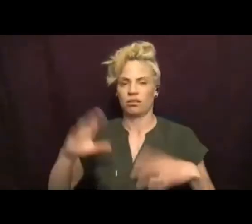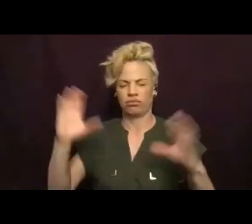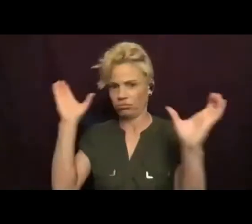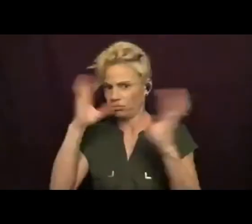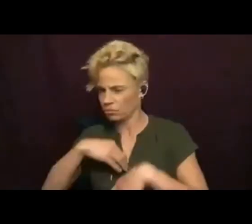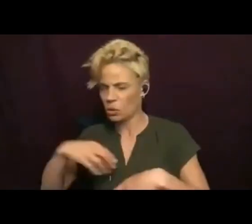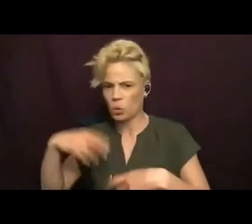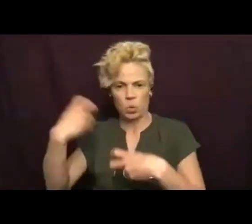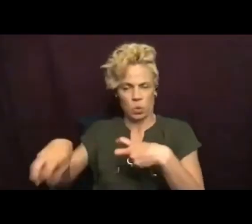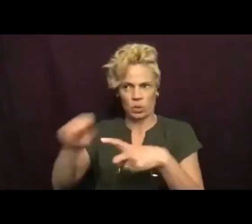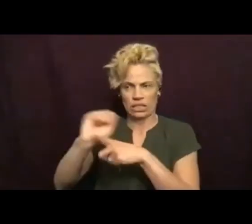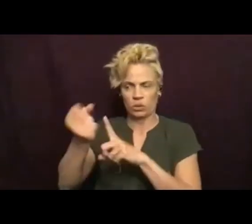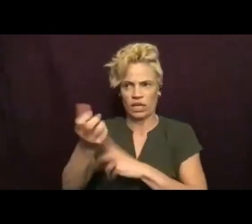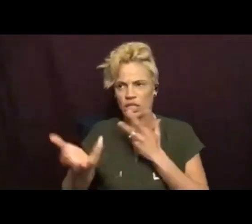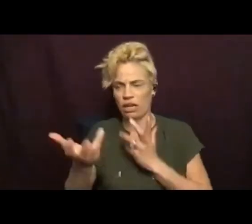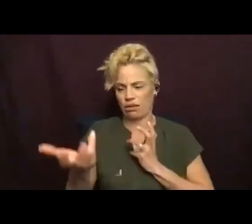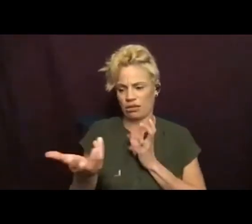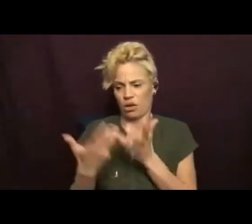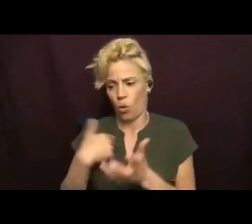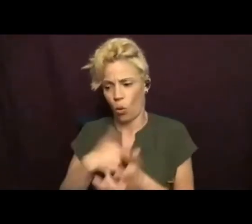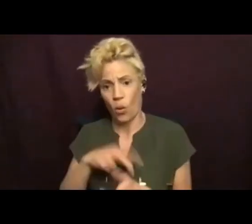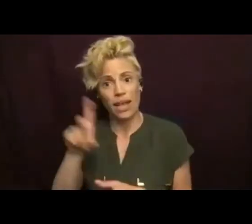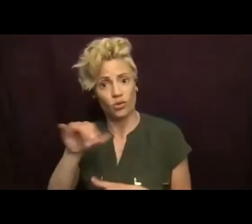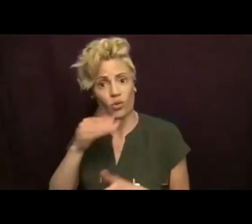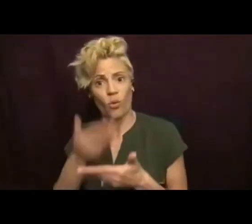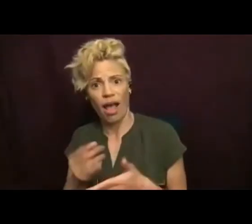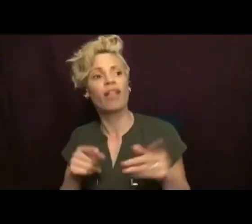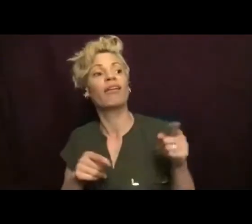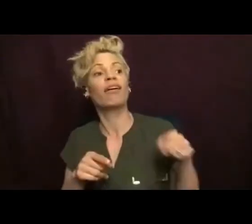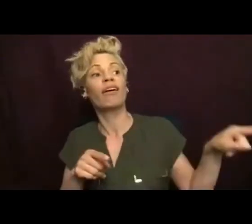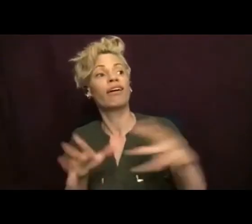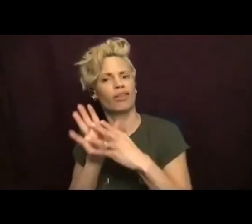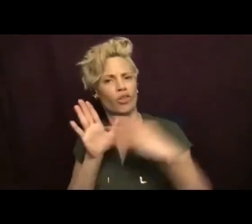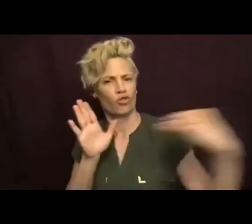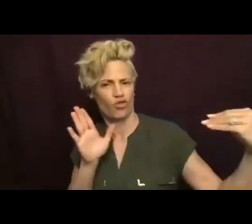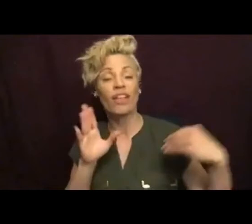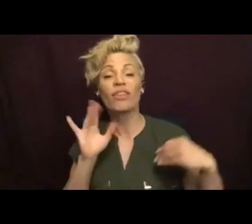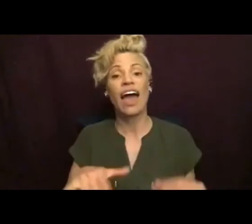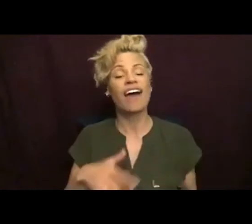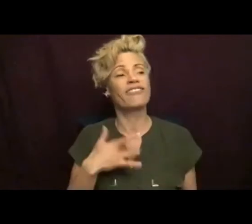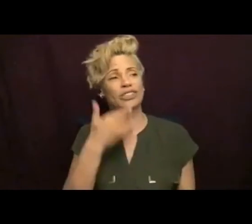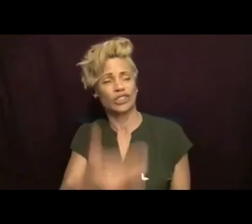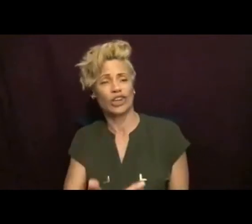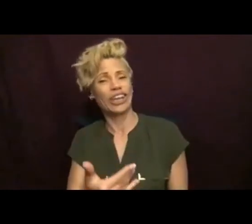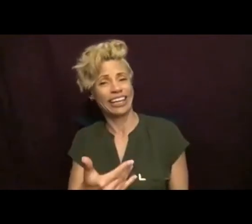and it's gratifying, but it's also frustrating because as you alluded to, Marlina,